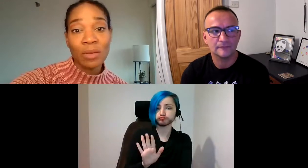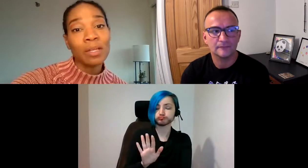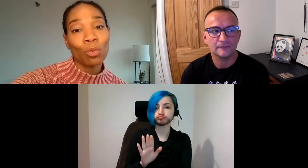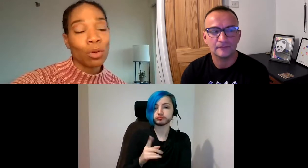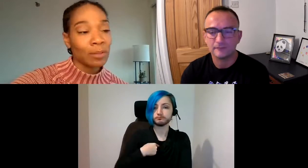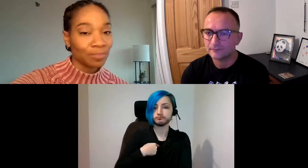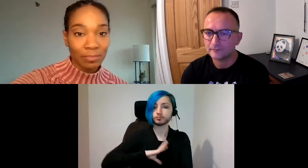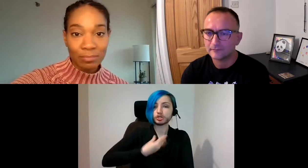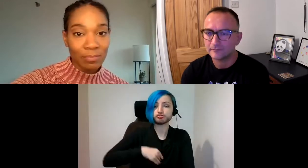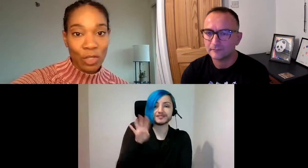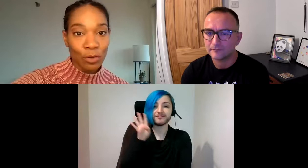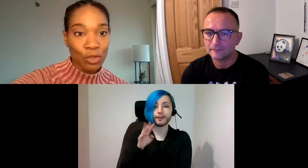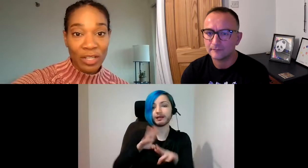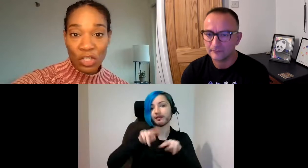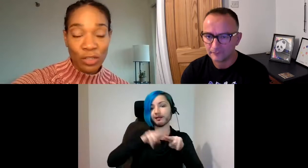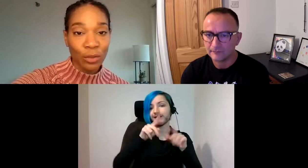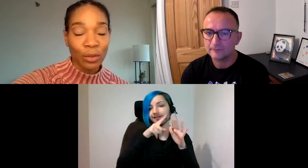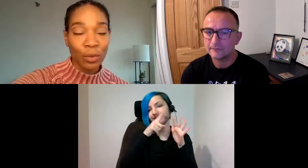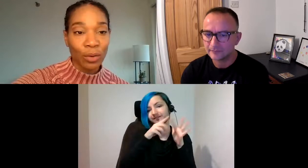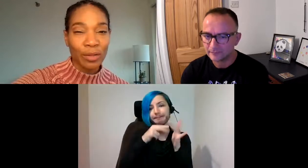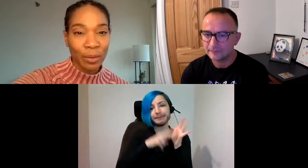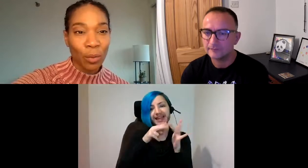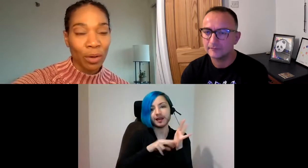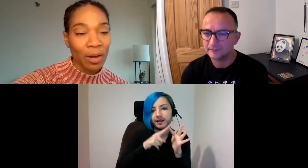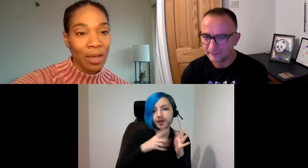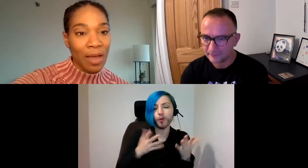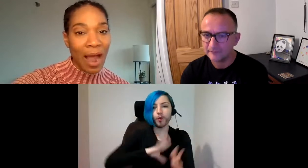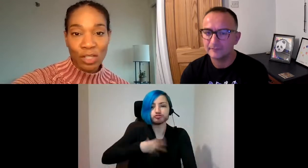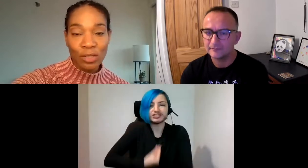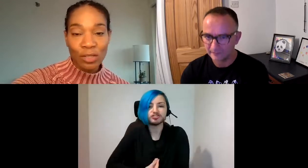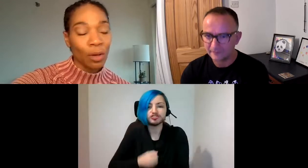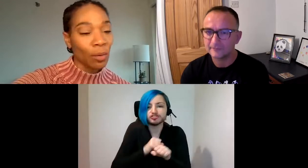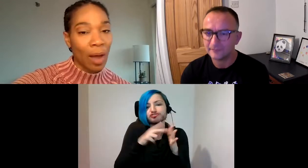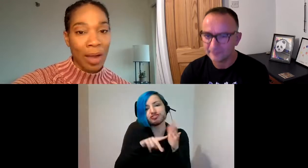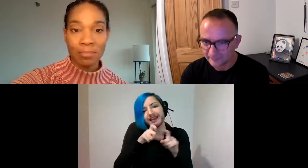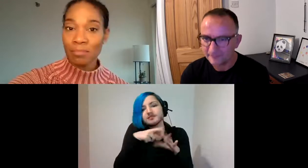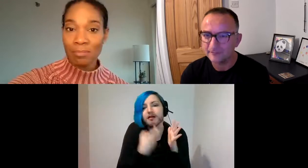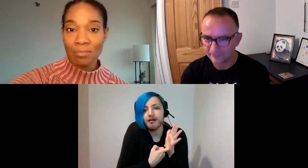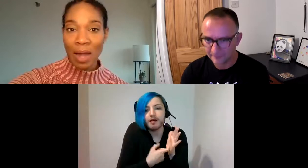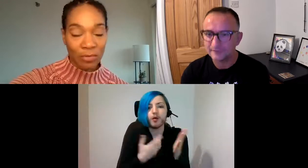Its equal weight whether it's the sign of it or whether